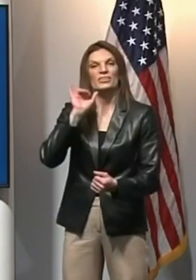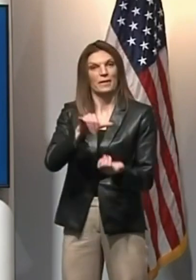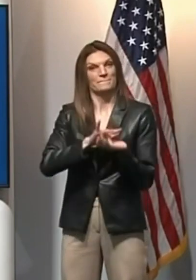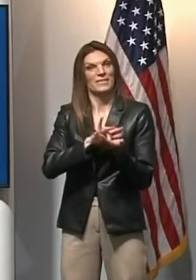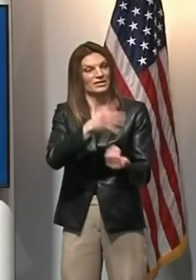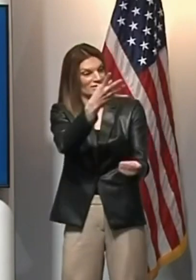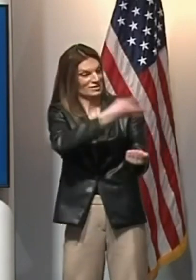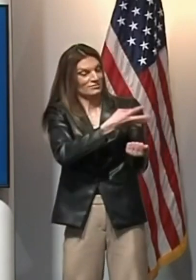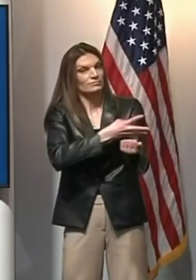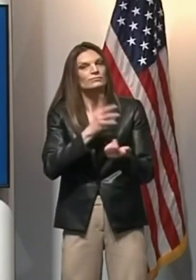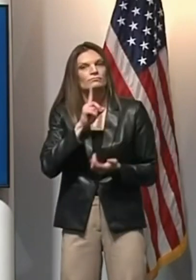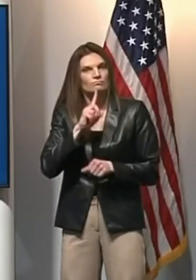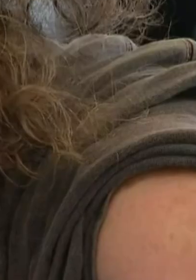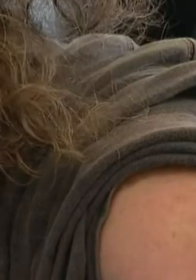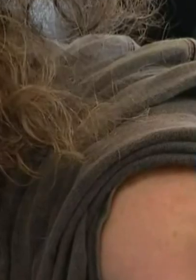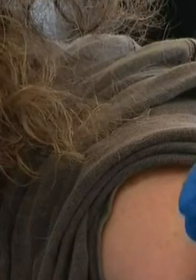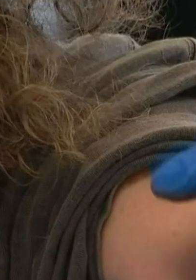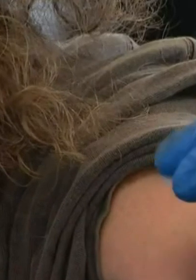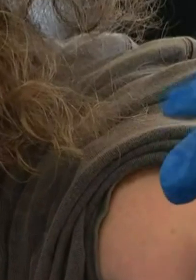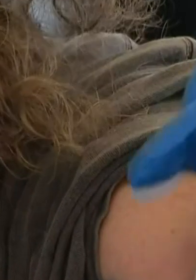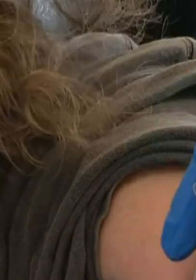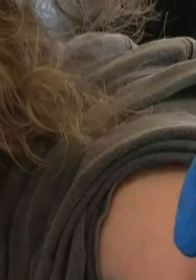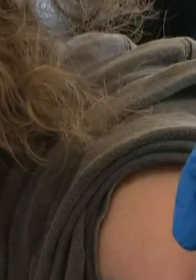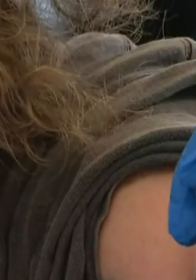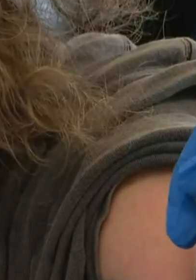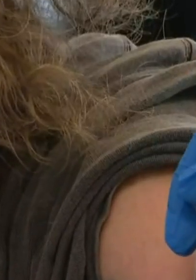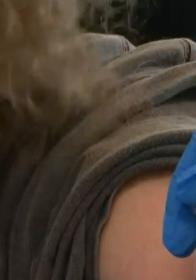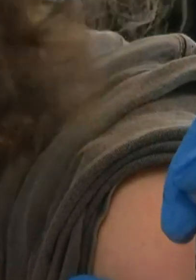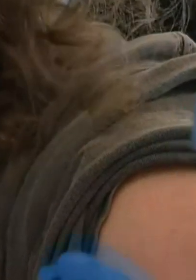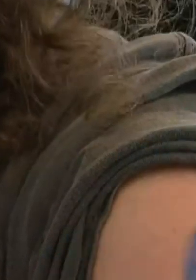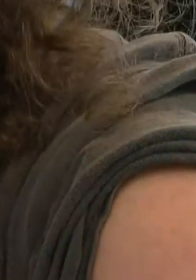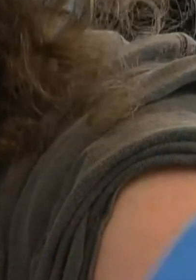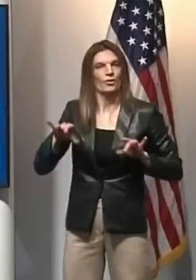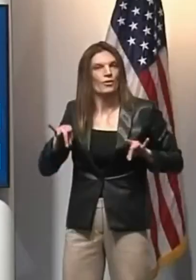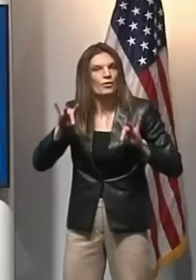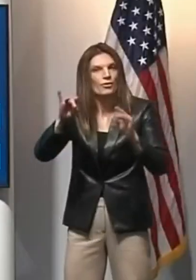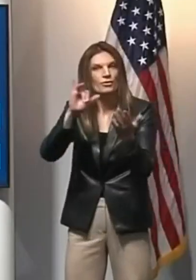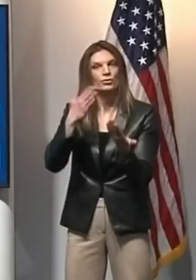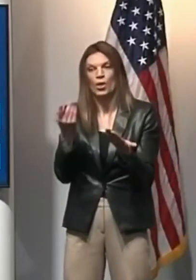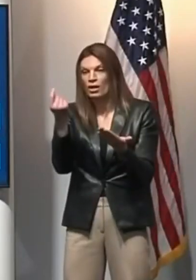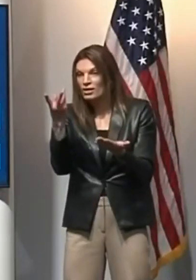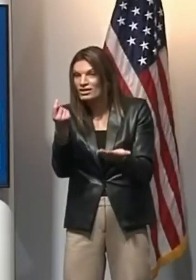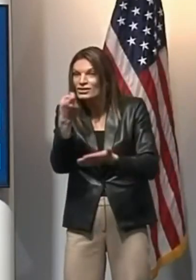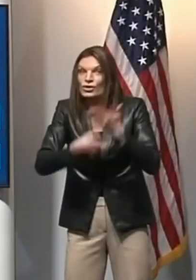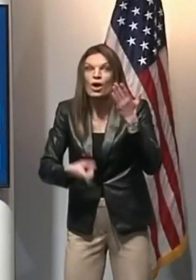EVERY TREATMENT OPTION TO HELP FIGHT THE VIRUS HERE IN MICHIGAN.